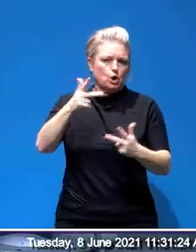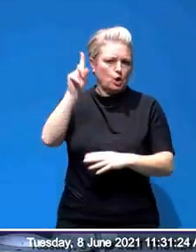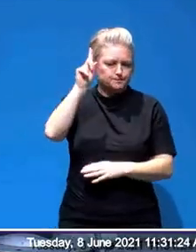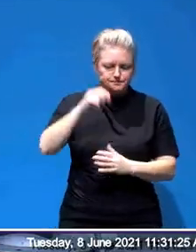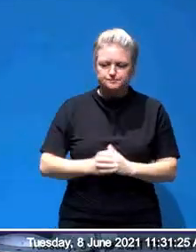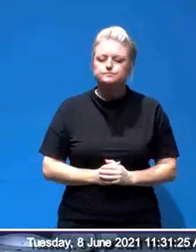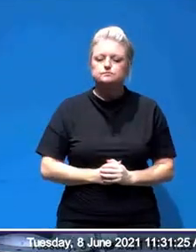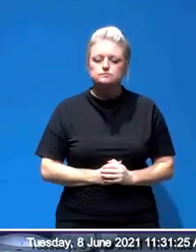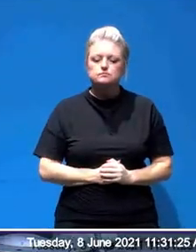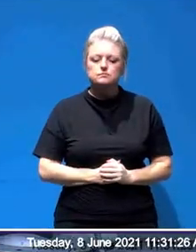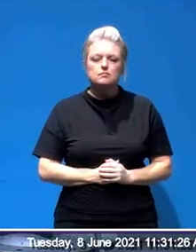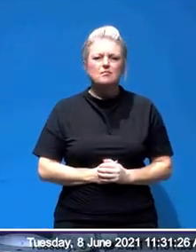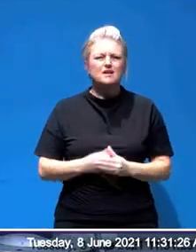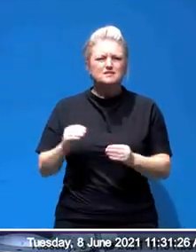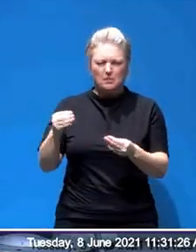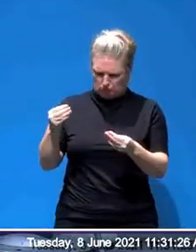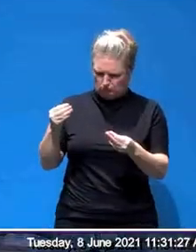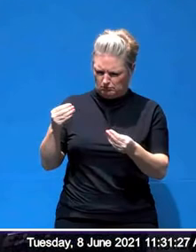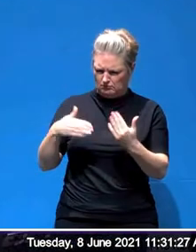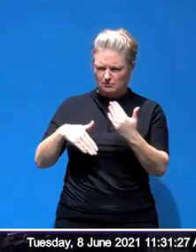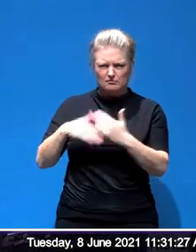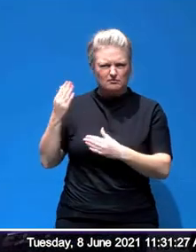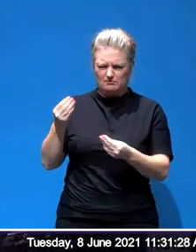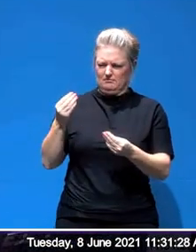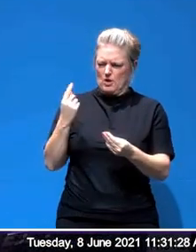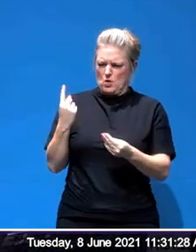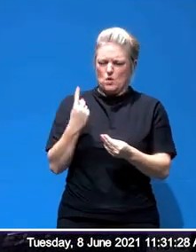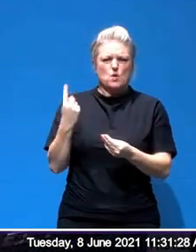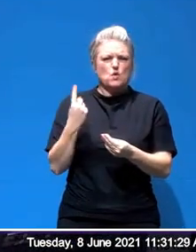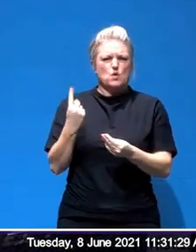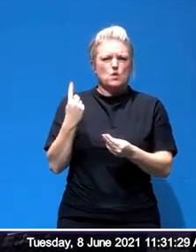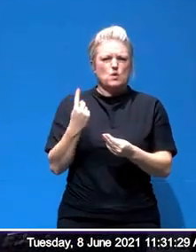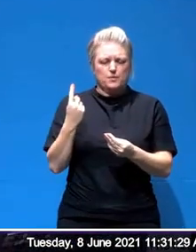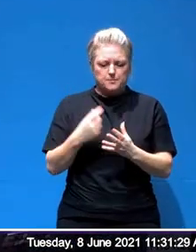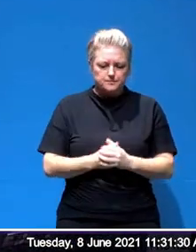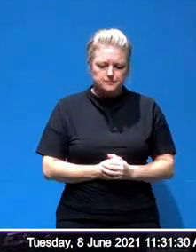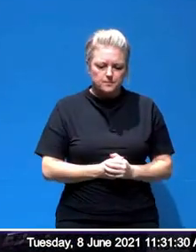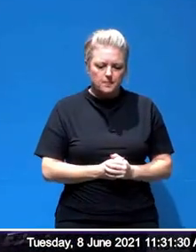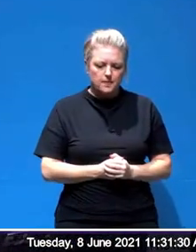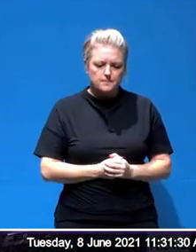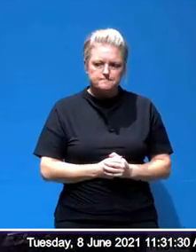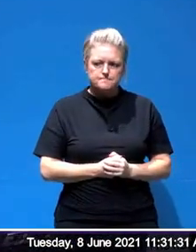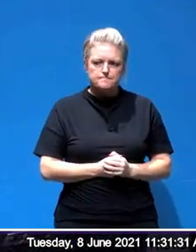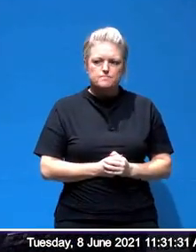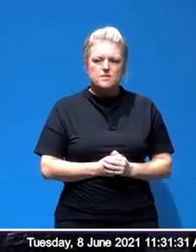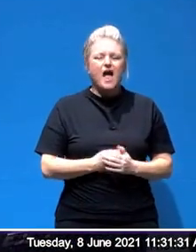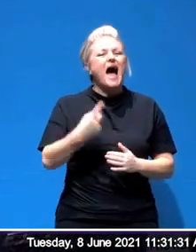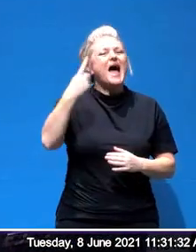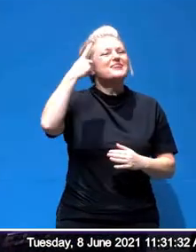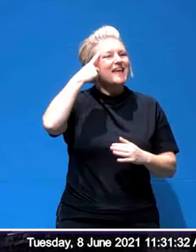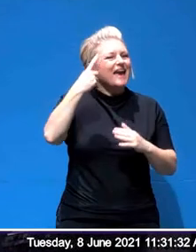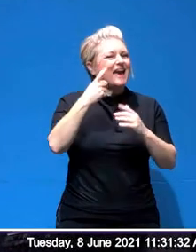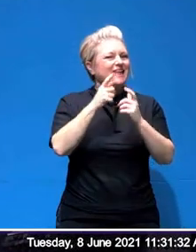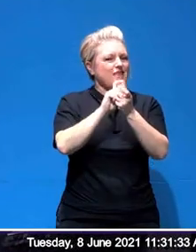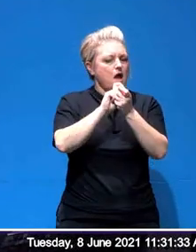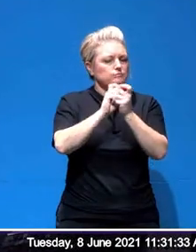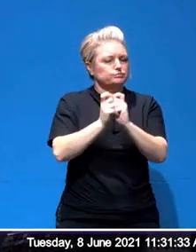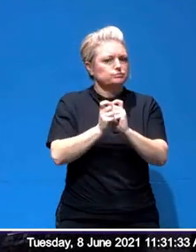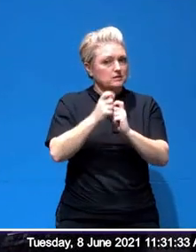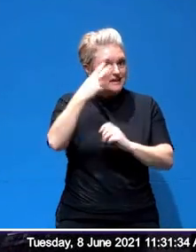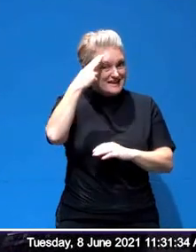I believe they had adjusted the name tag on it and changed it, they